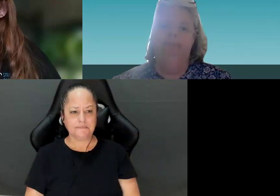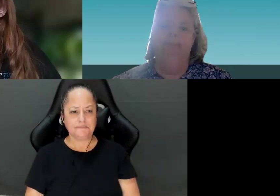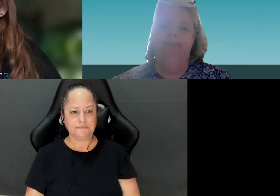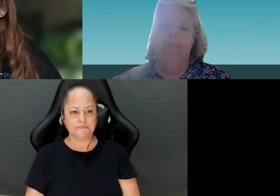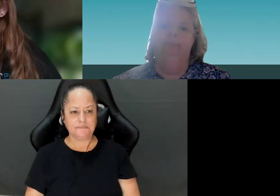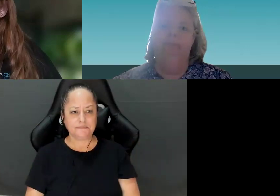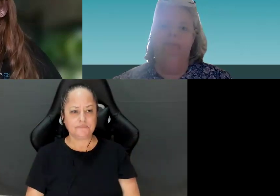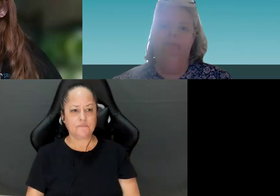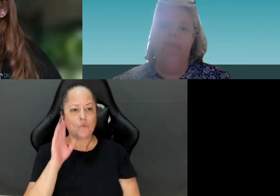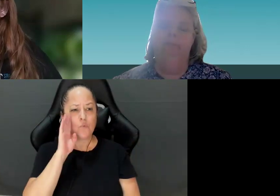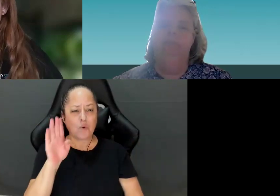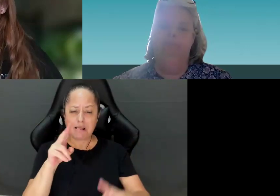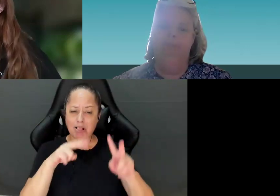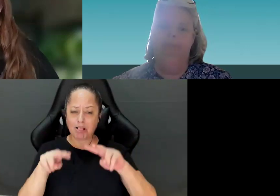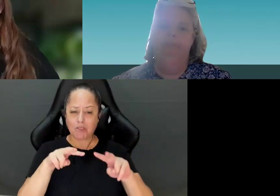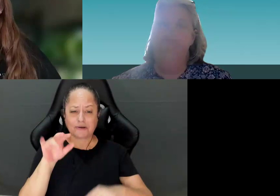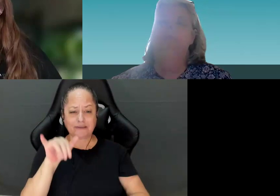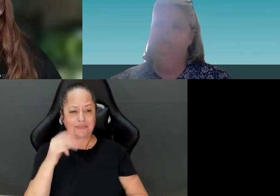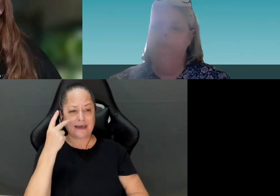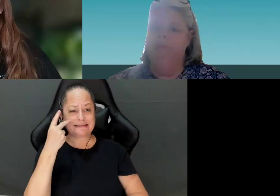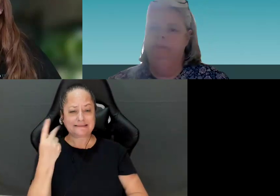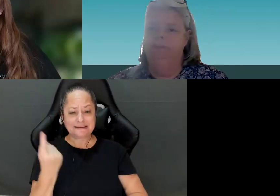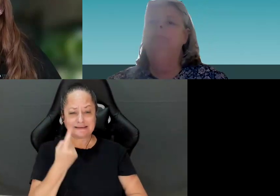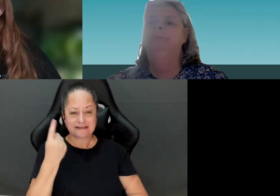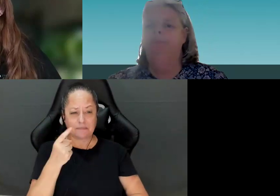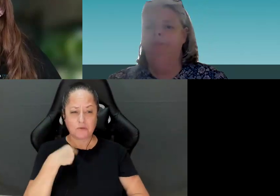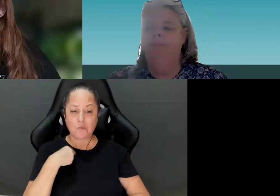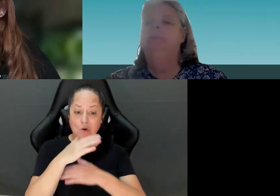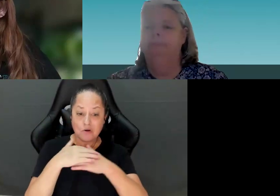And we will look at that and see if it is something that we are comfortable taking on.